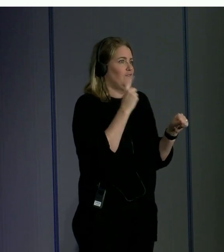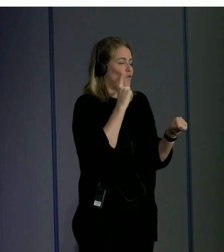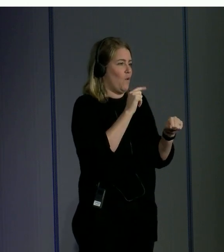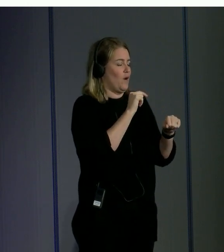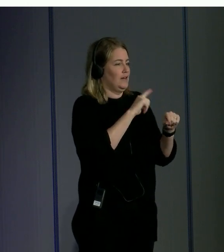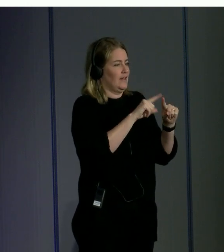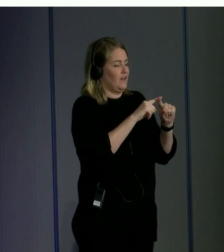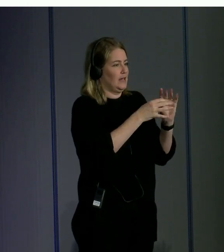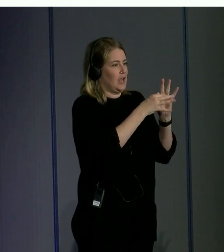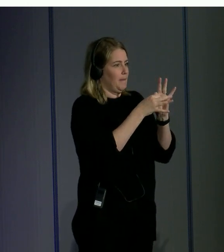combinations that exist.